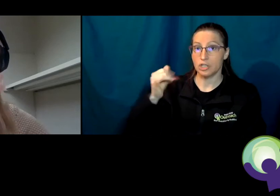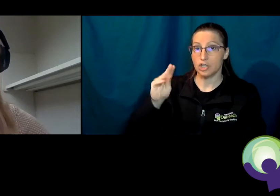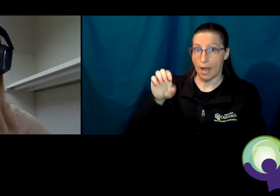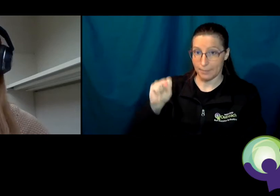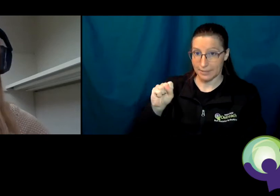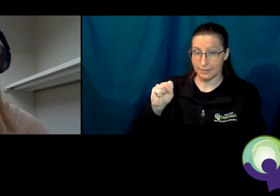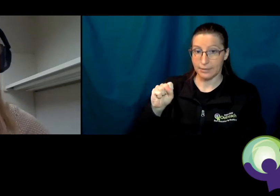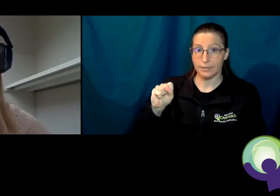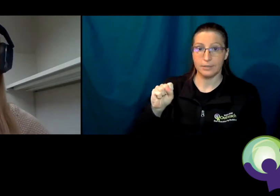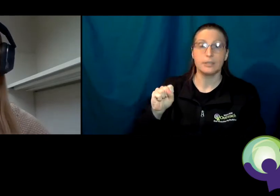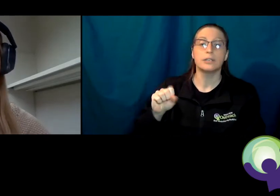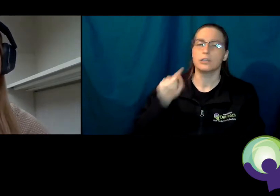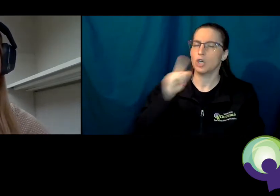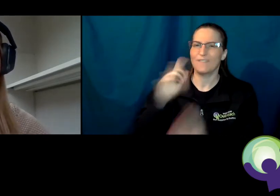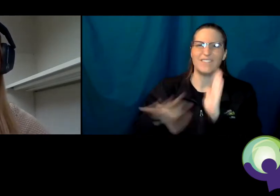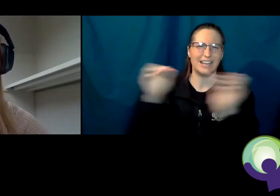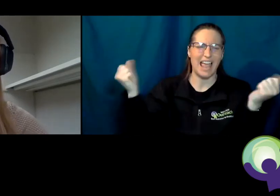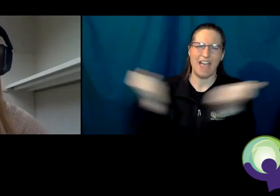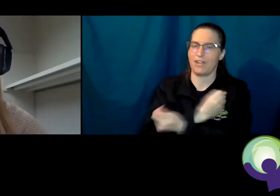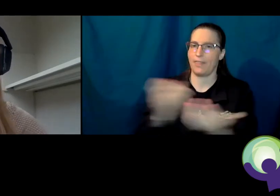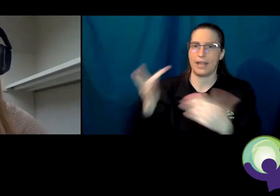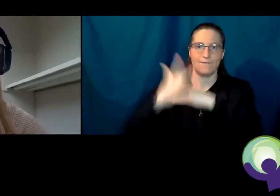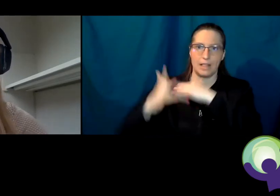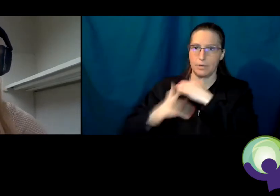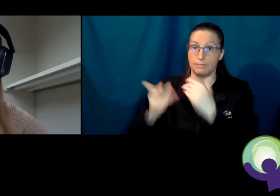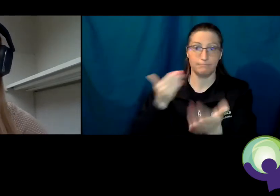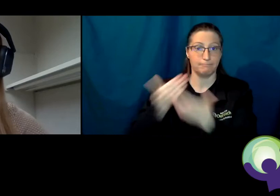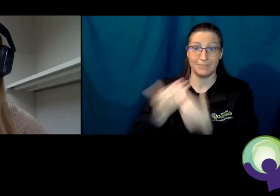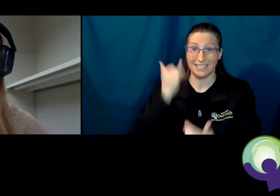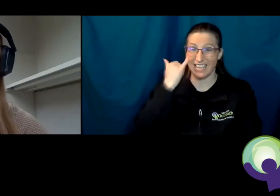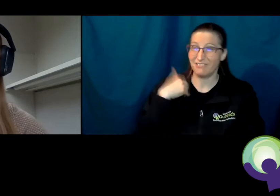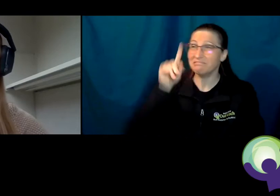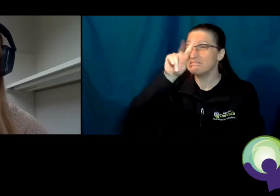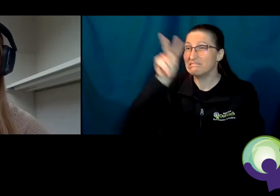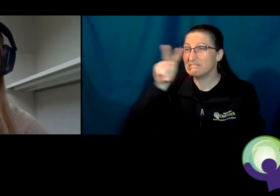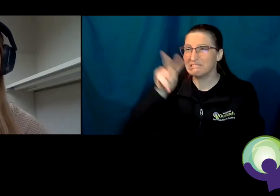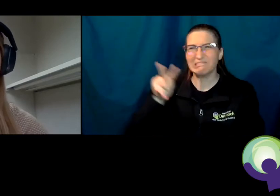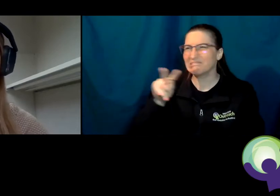find everything that's open right now and even if you don't see something exactly in your area